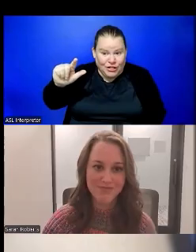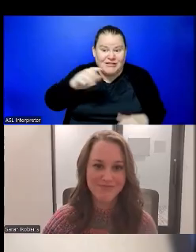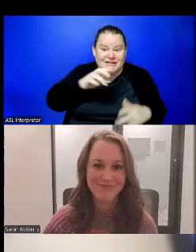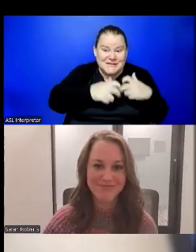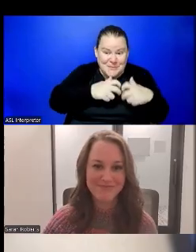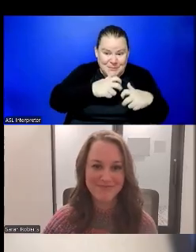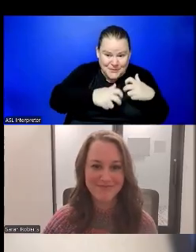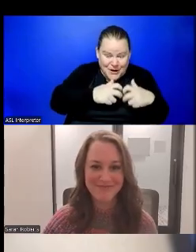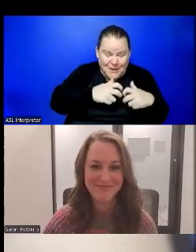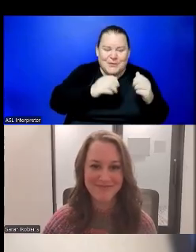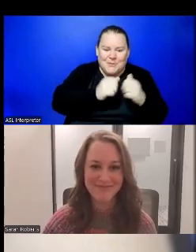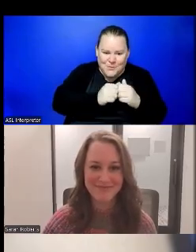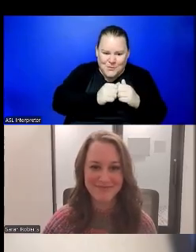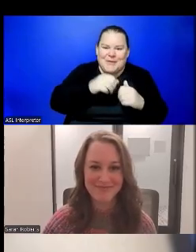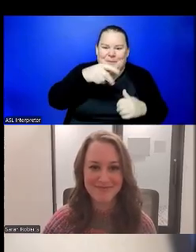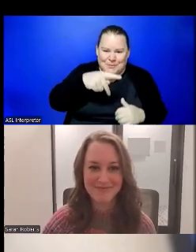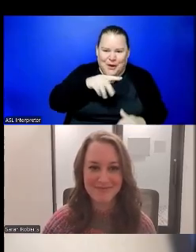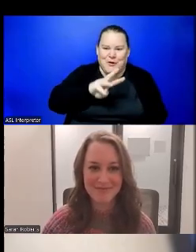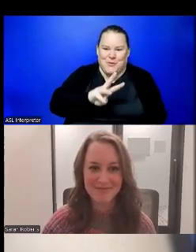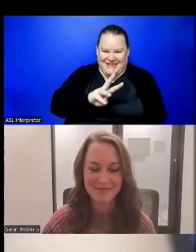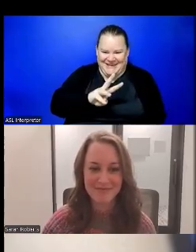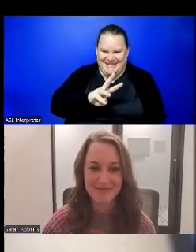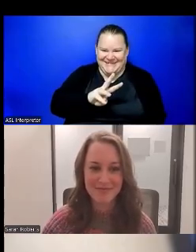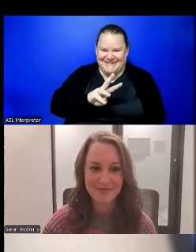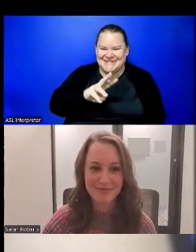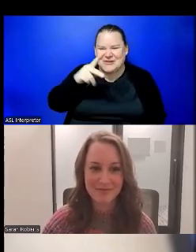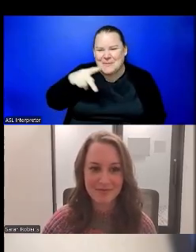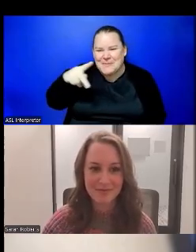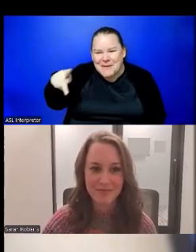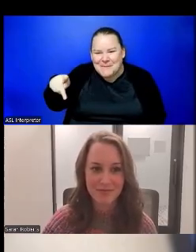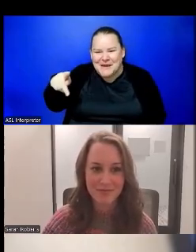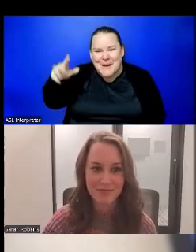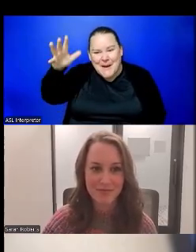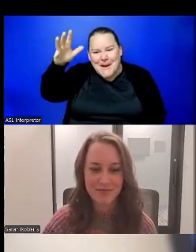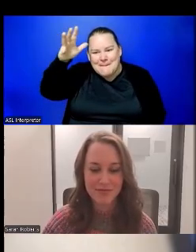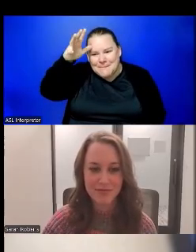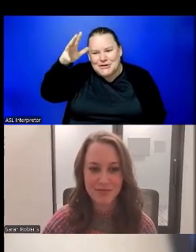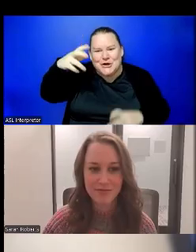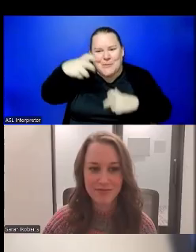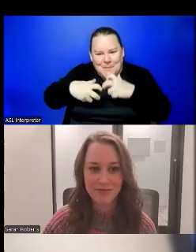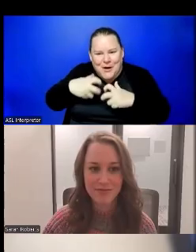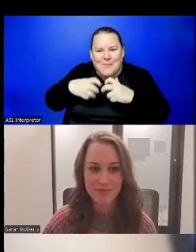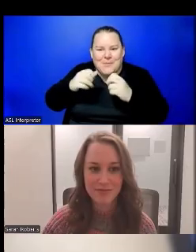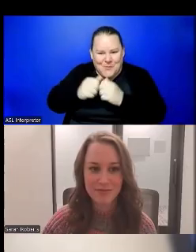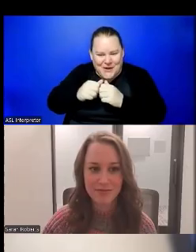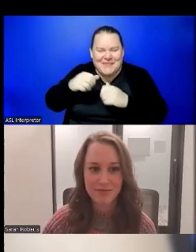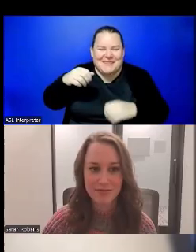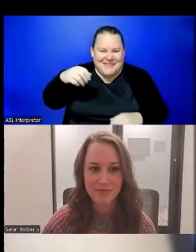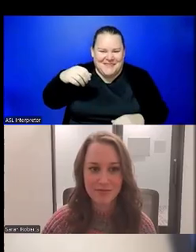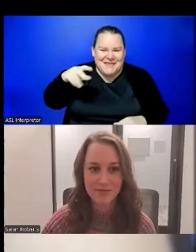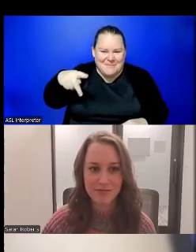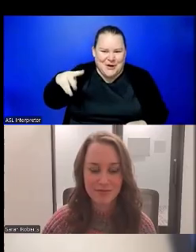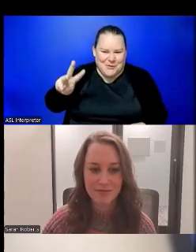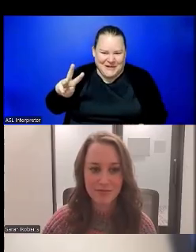prader willi syndrome. And so I think of those 3p sometimes people forget, well, is it the mom one or the father one? So